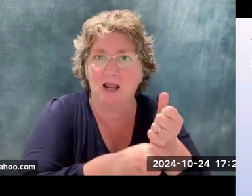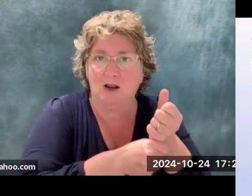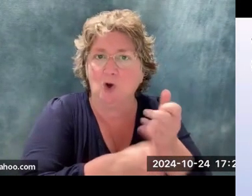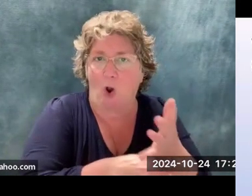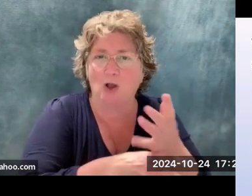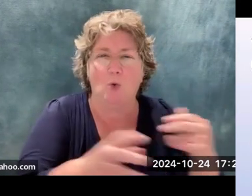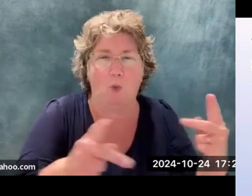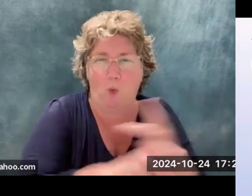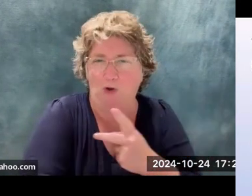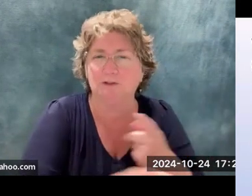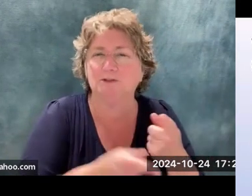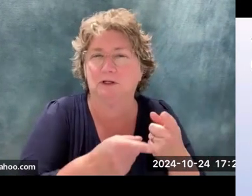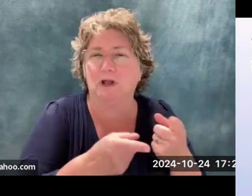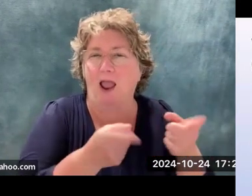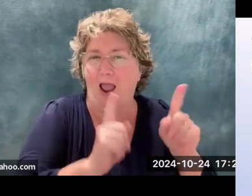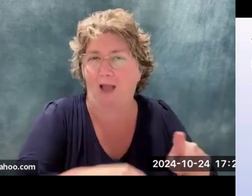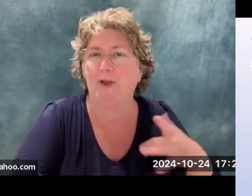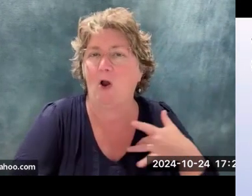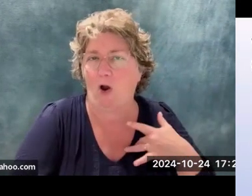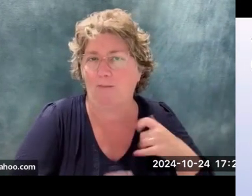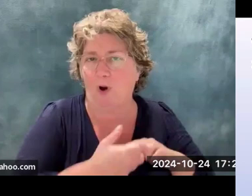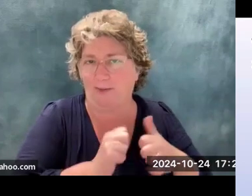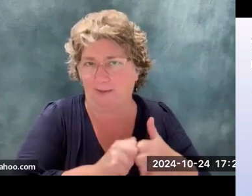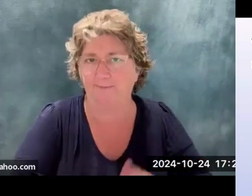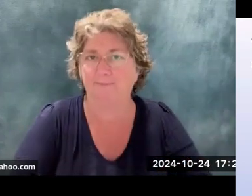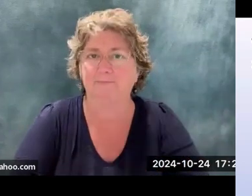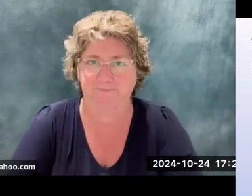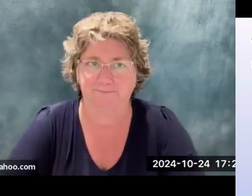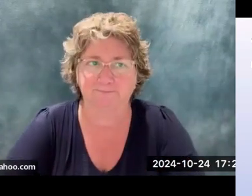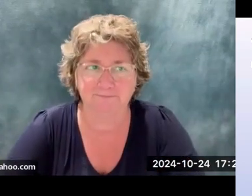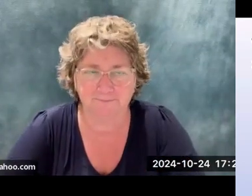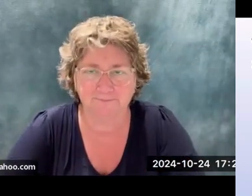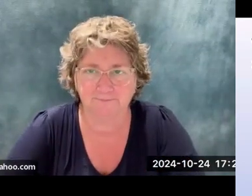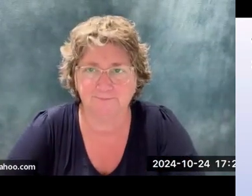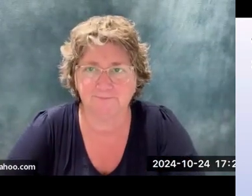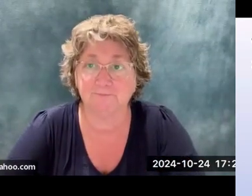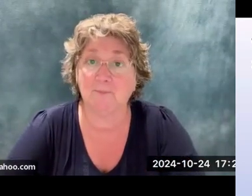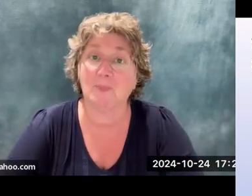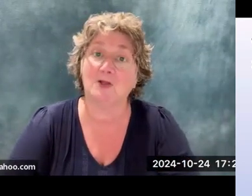So the protective effect from a systematic review against long COVID,